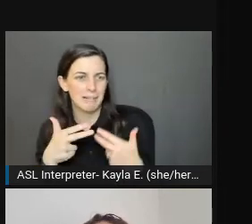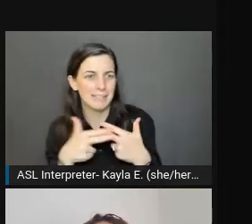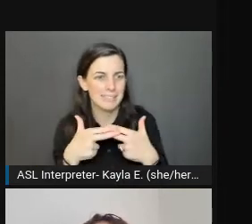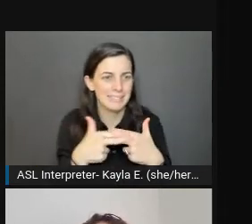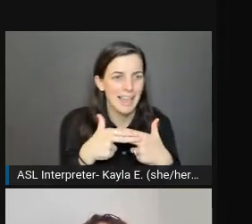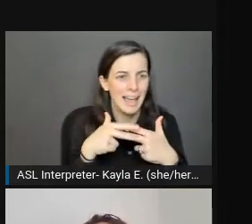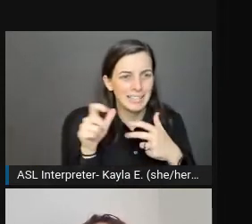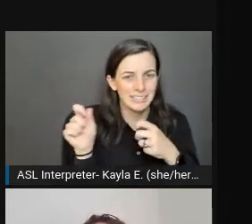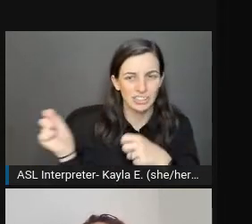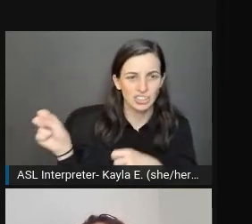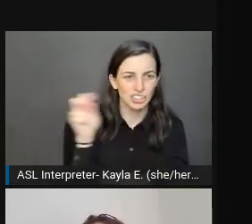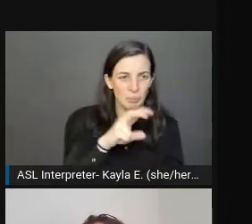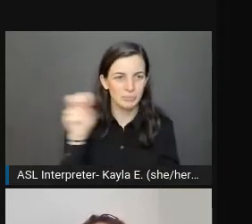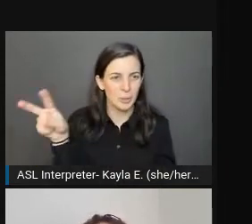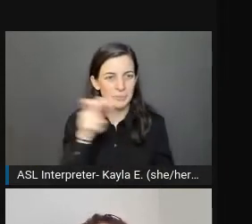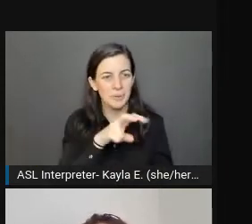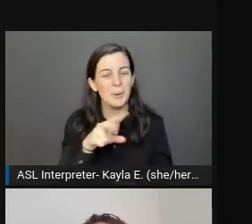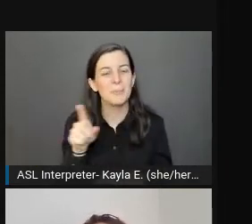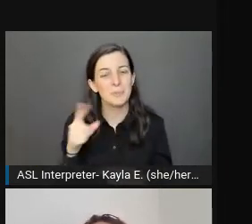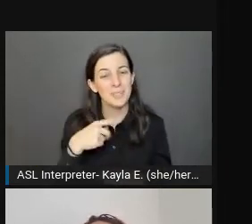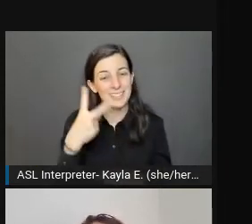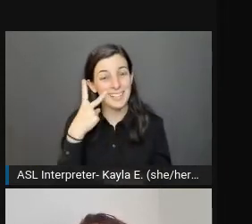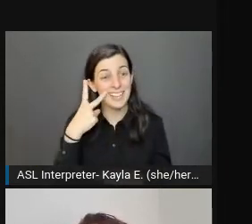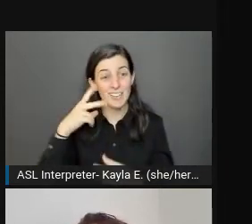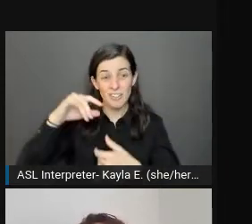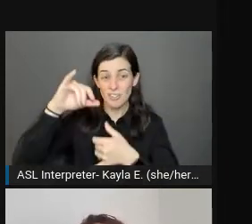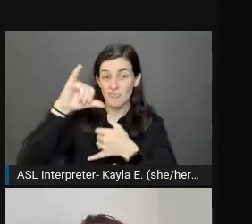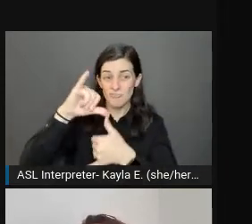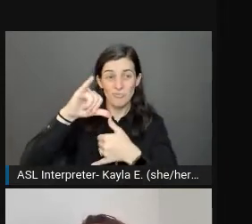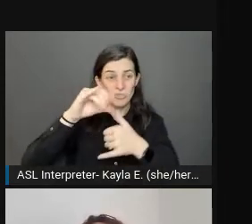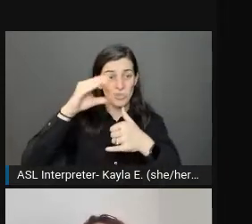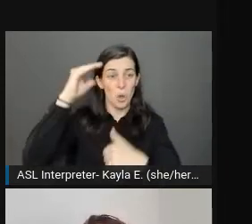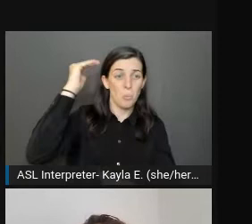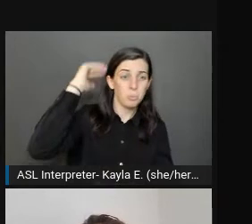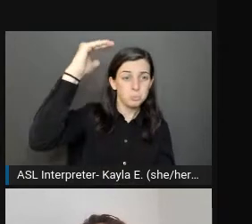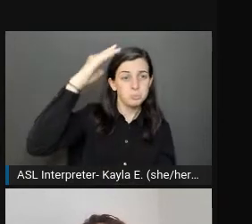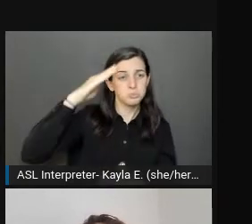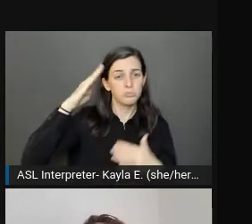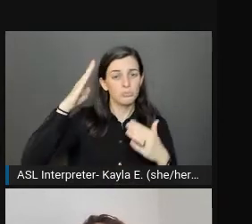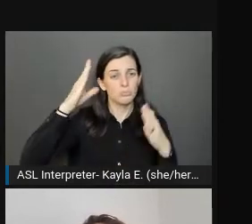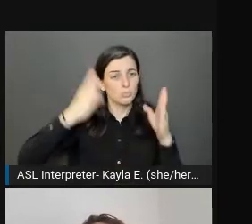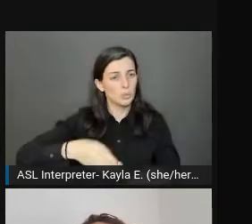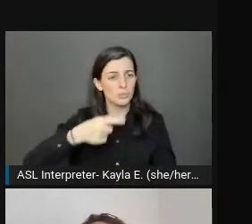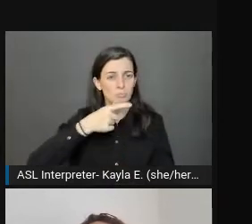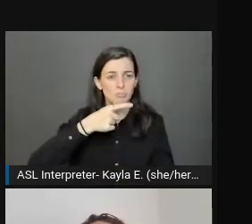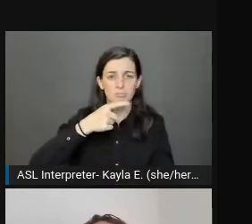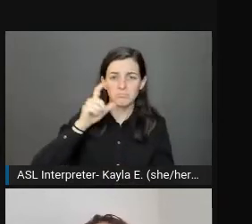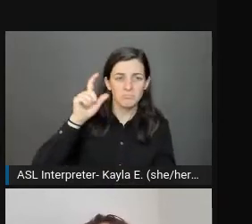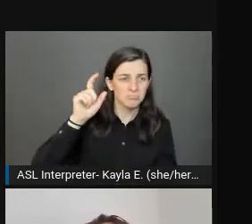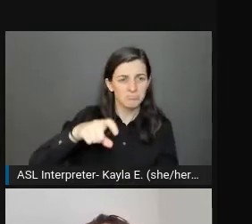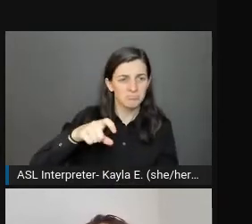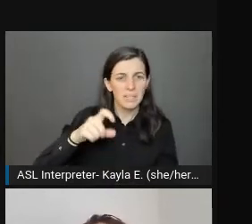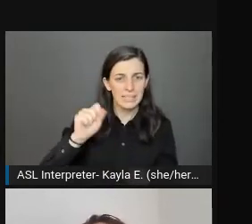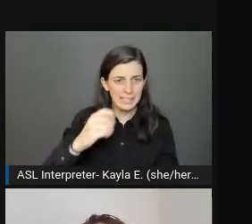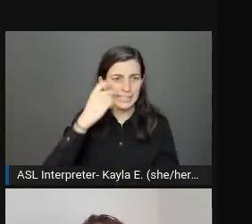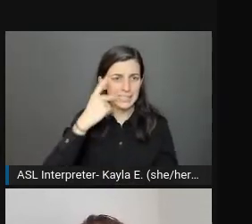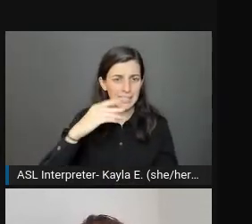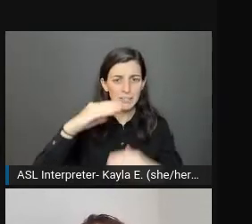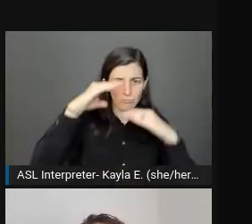In this image, we can see that the tall person doesn't have that booster because he or she can see. The middle-height person has one booster